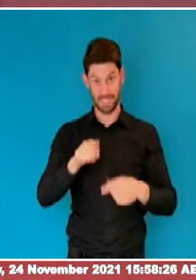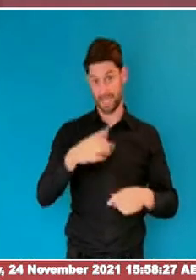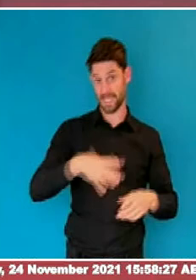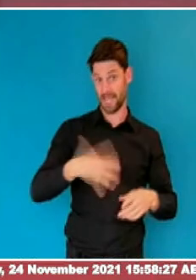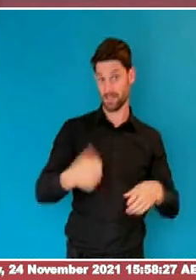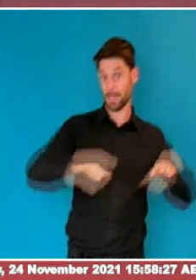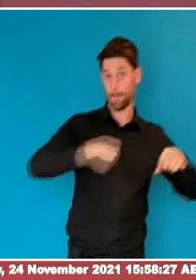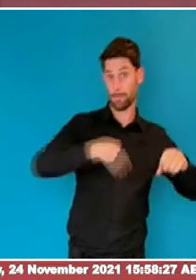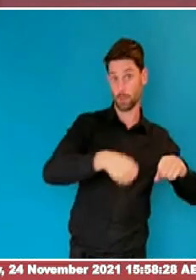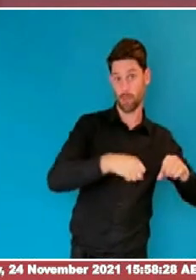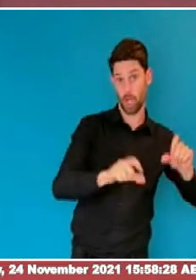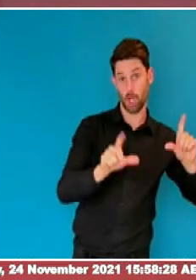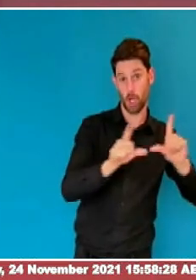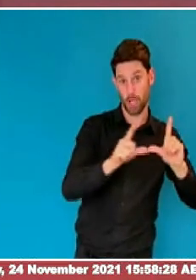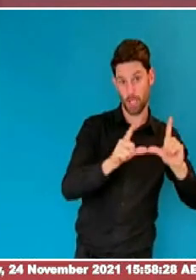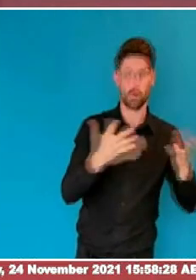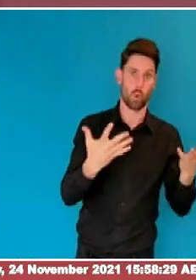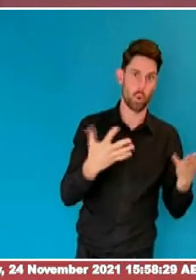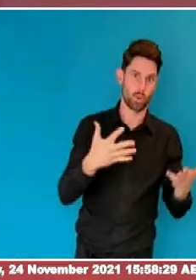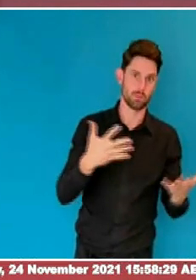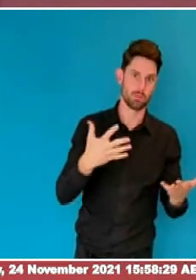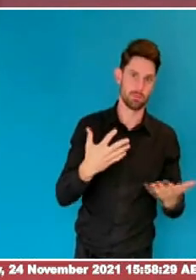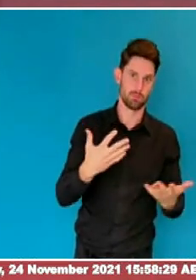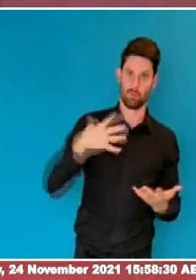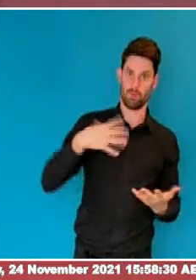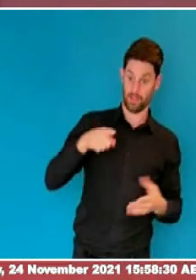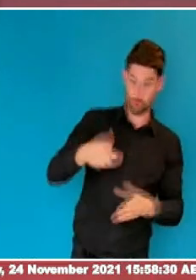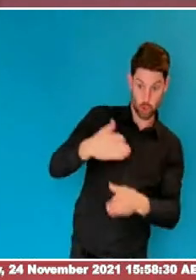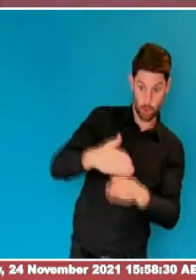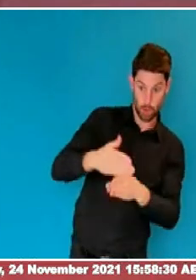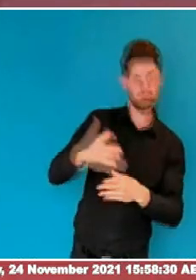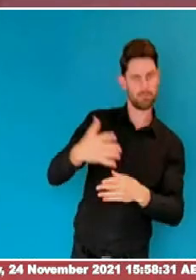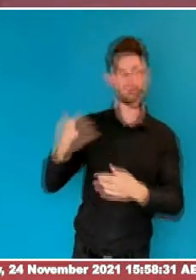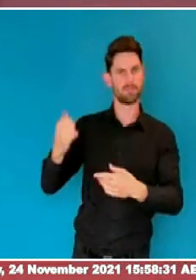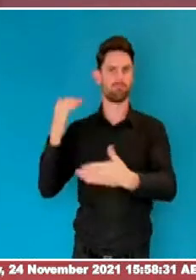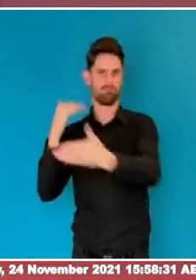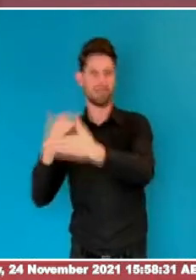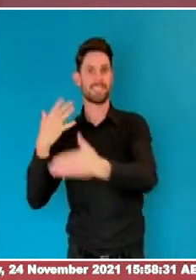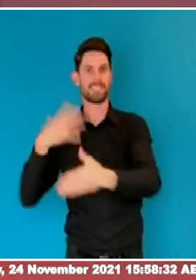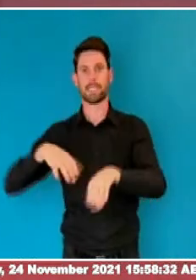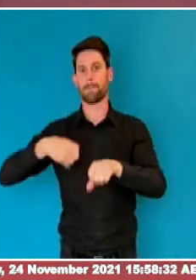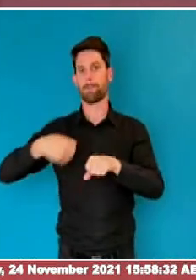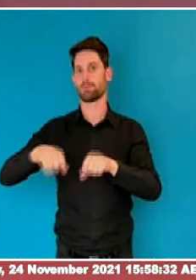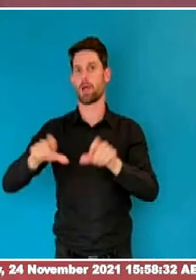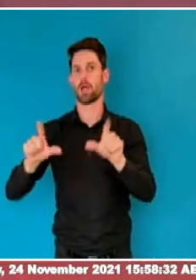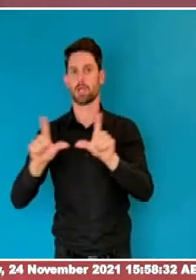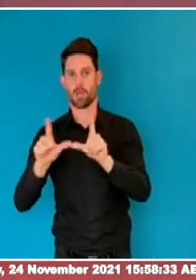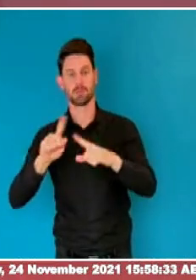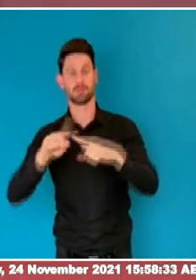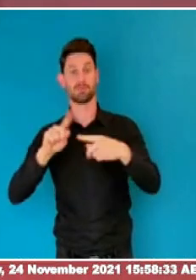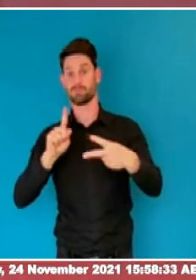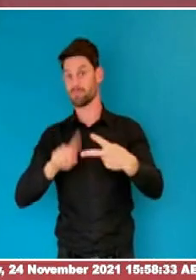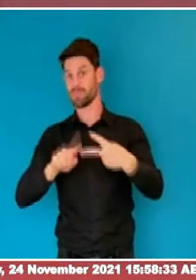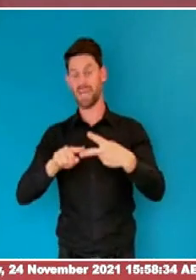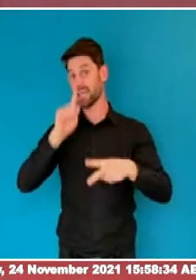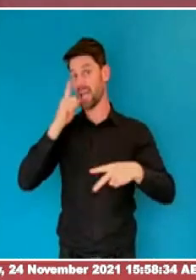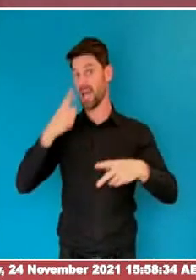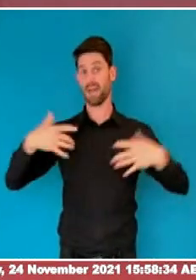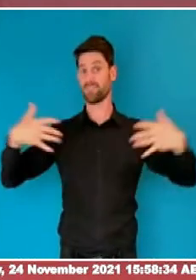licence. That's an inherent requirement of the role. You know, but we've got weight restrictions on motorbikes.